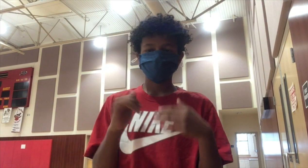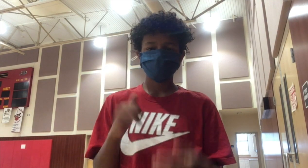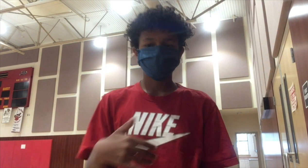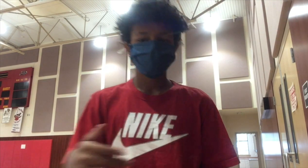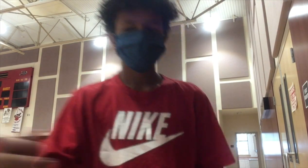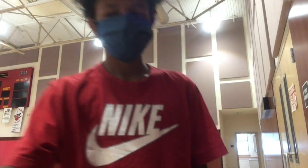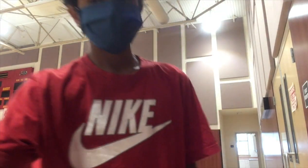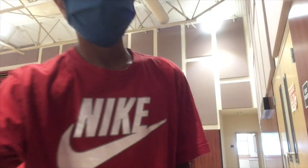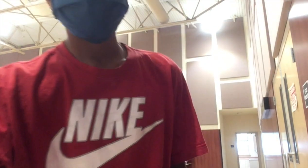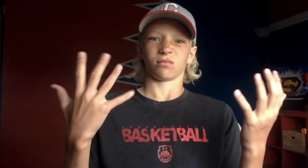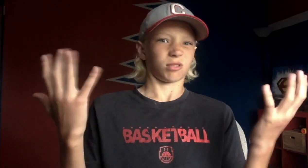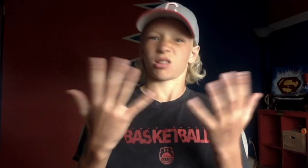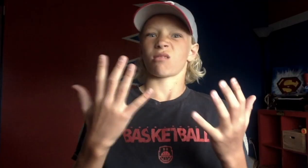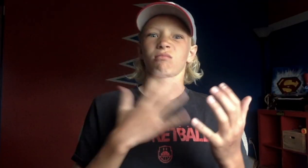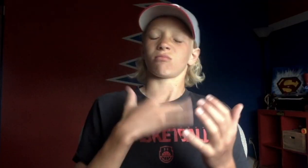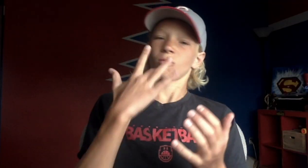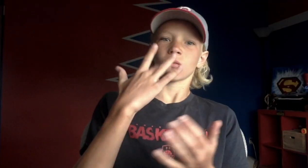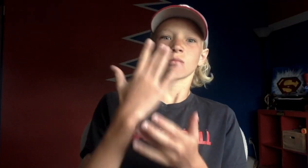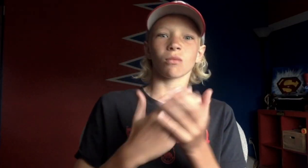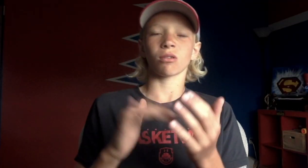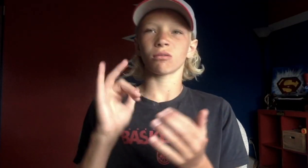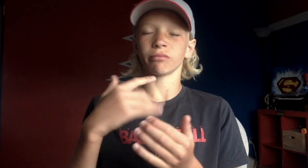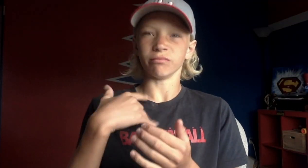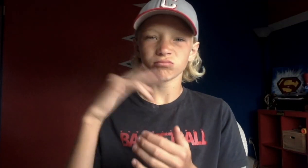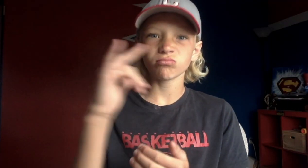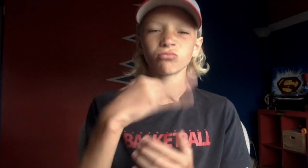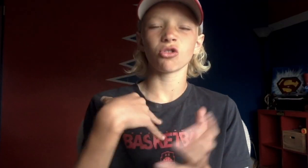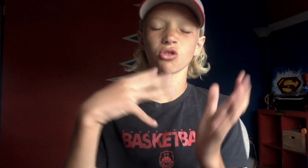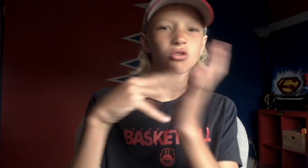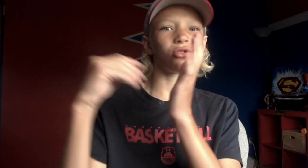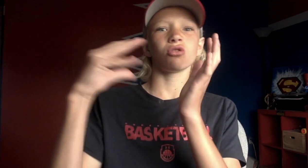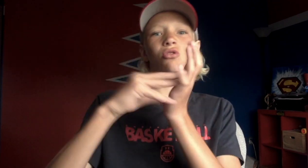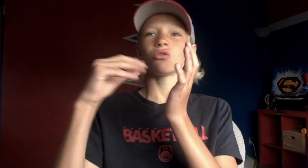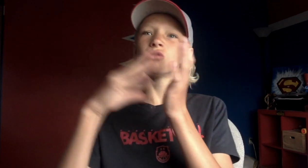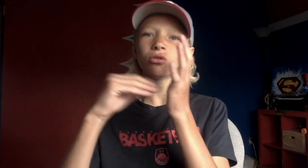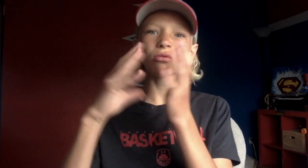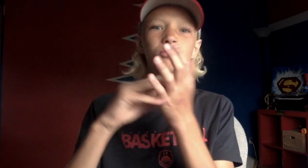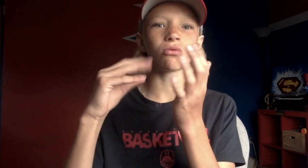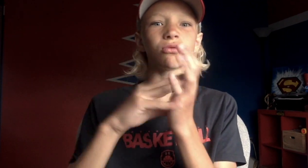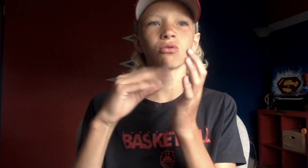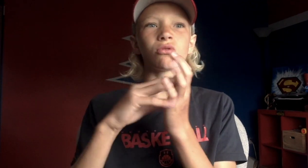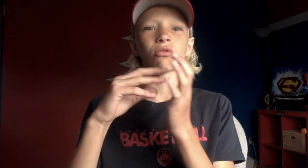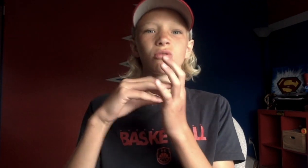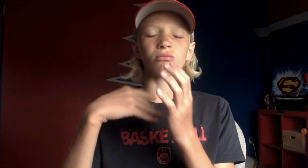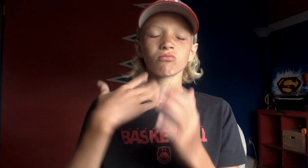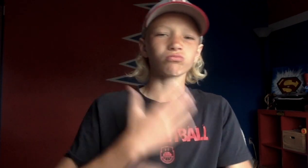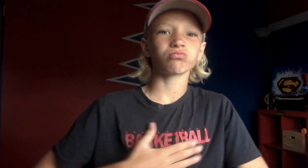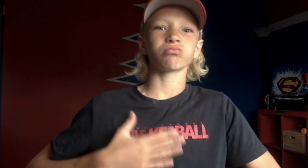His homework is easy. Now my favorite part. Things that I've learned,